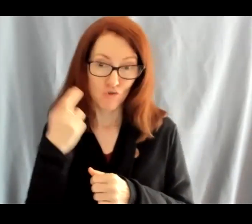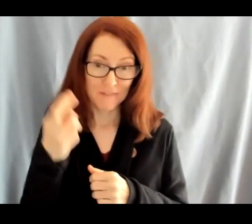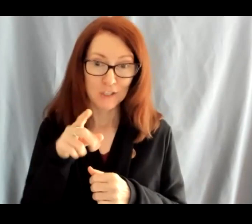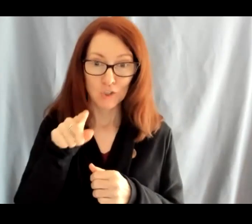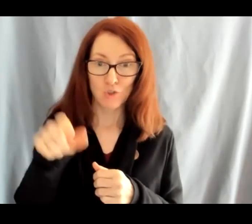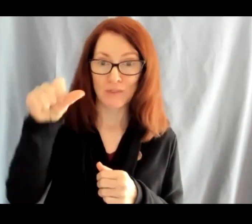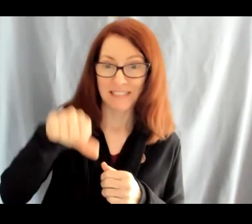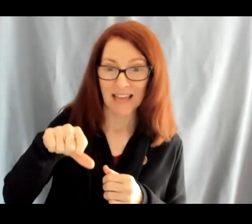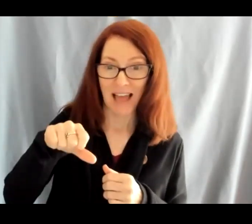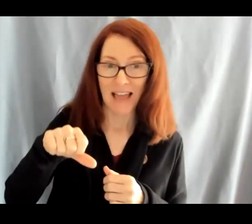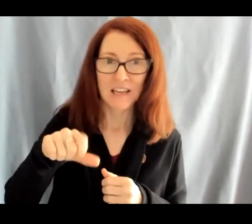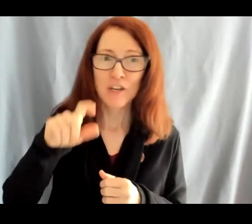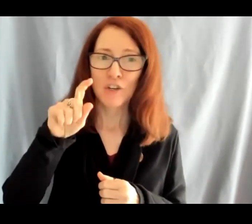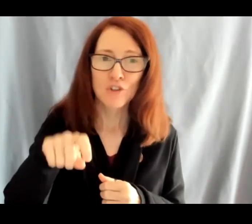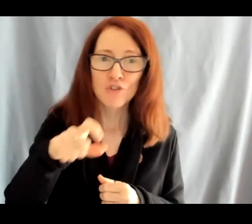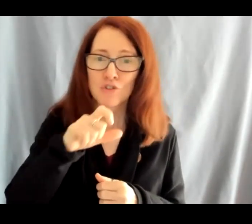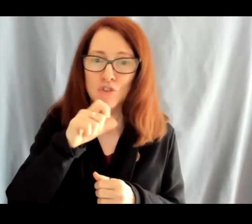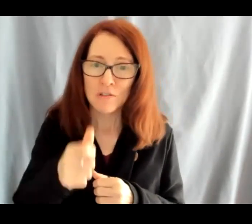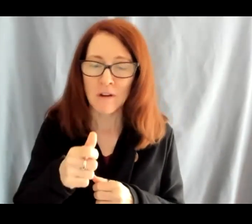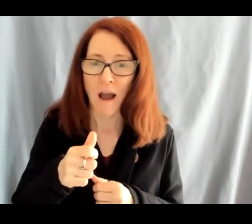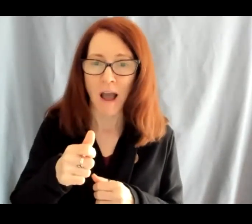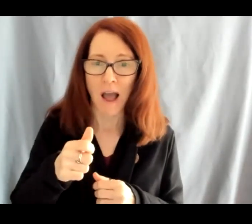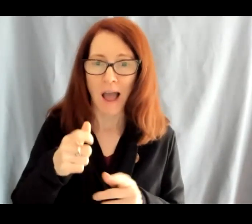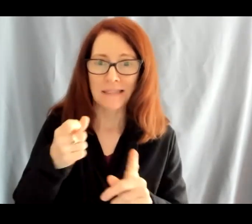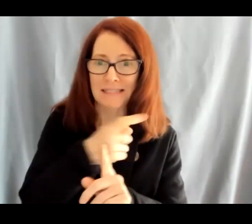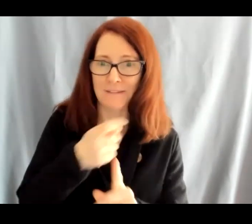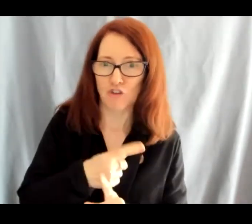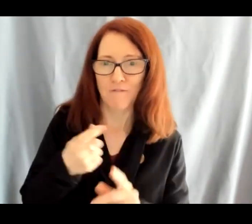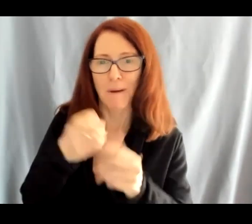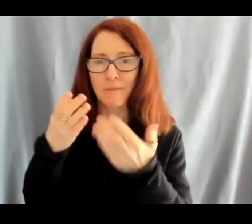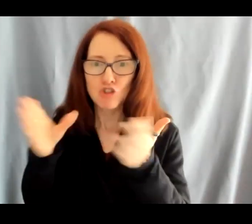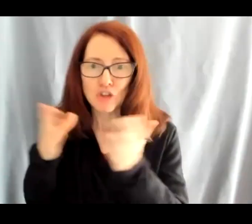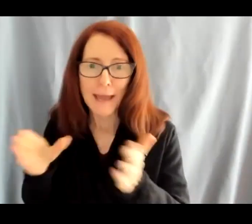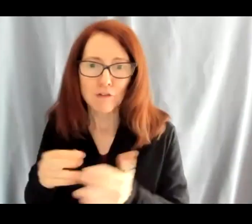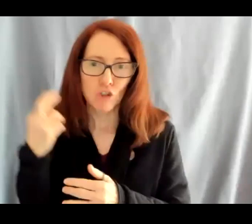substantially from those reasons so those are generally like that the reasonable accommodation